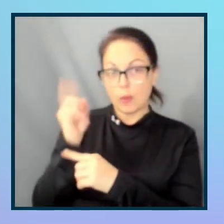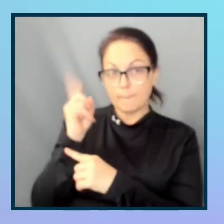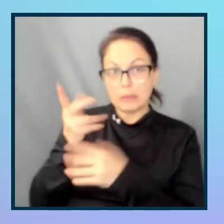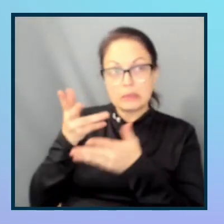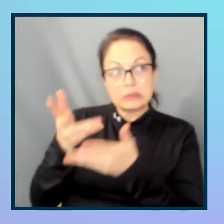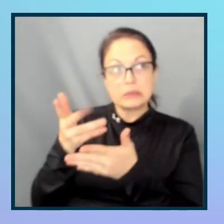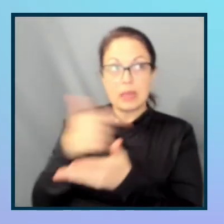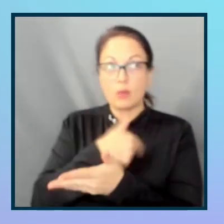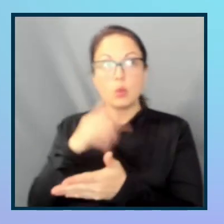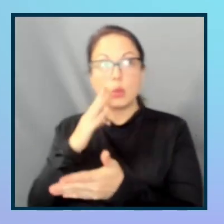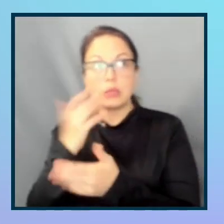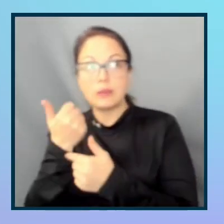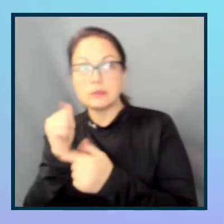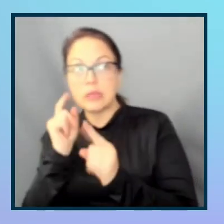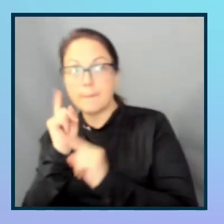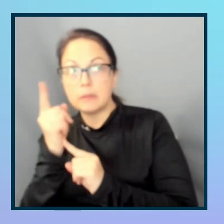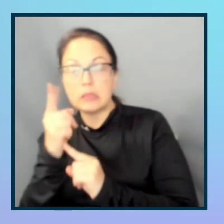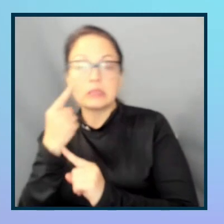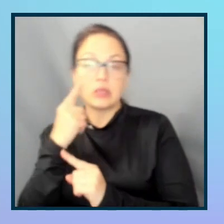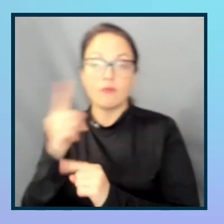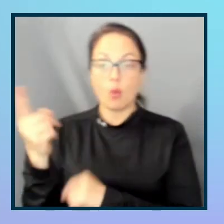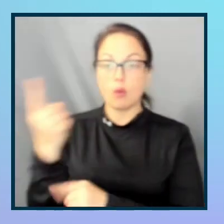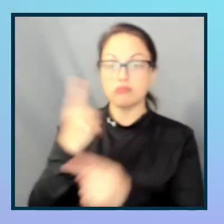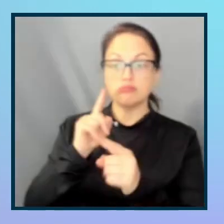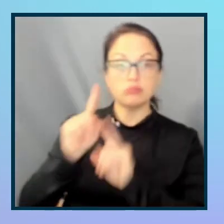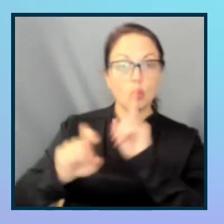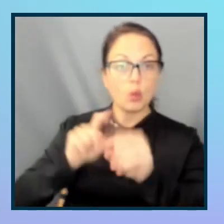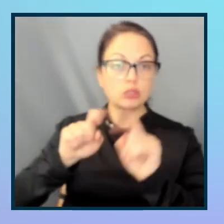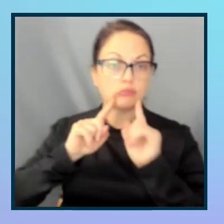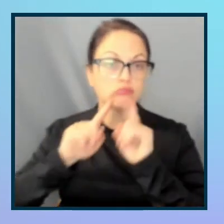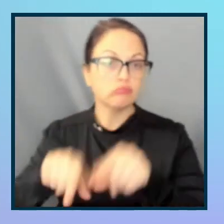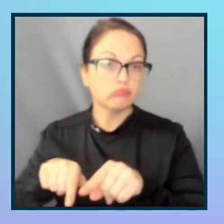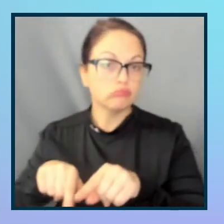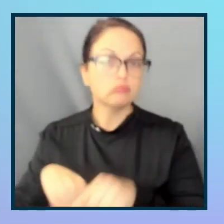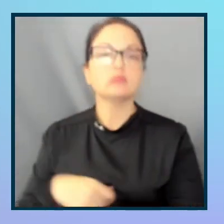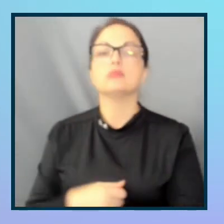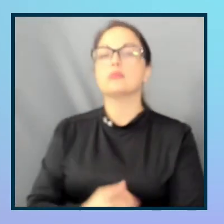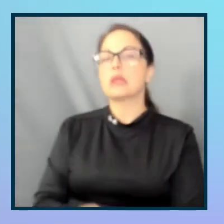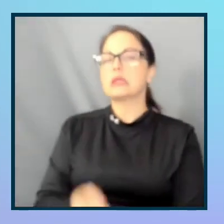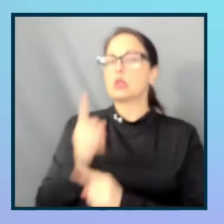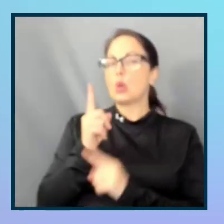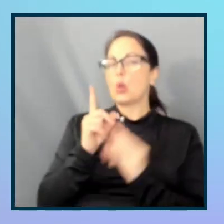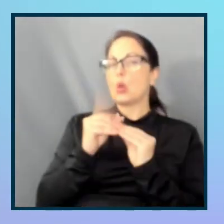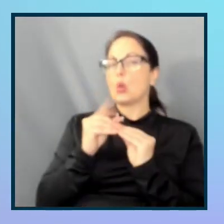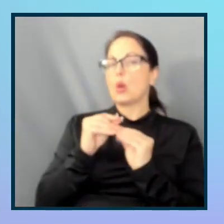depending on how many questions come in. So I'll do one last question to my panelists.